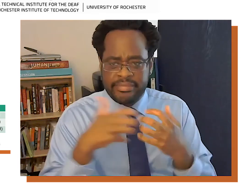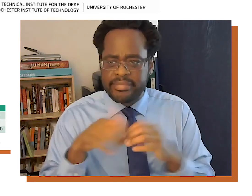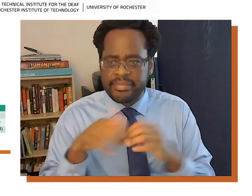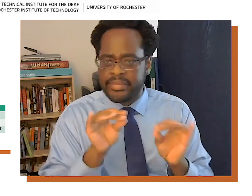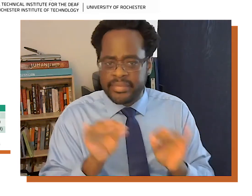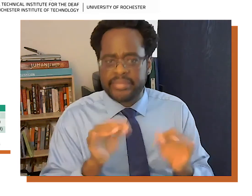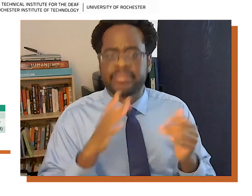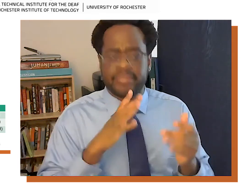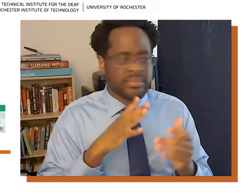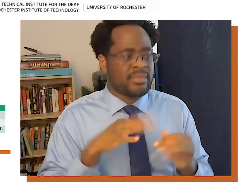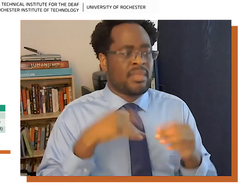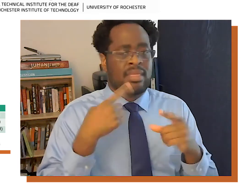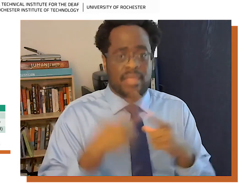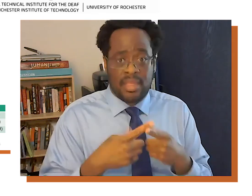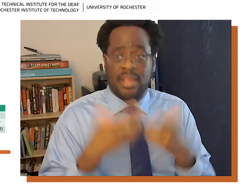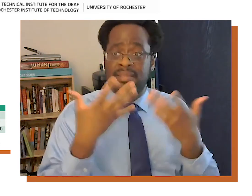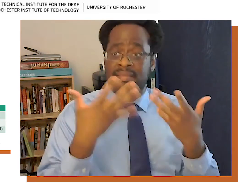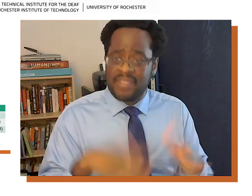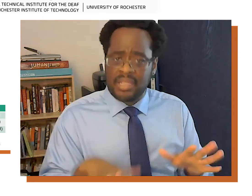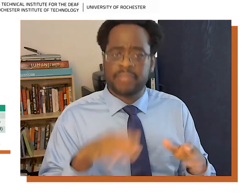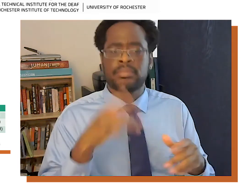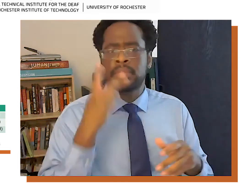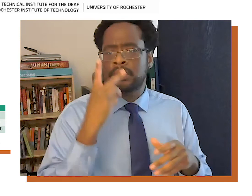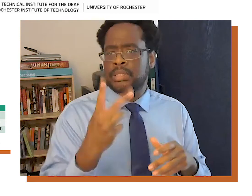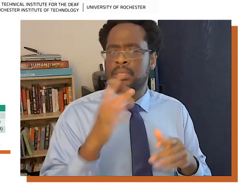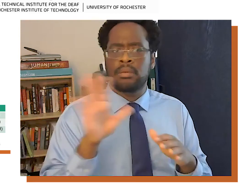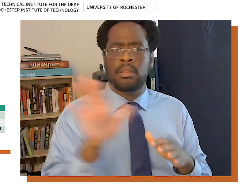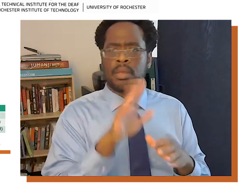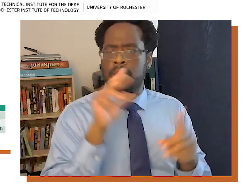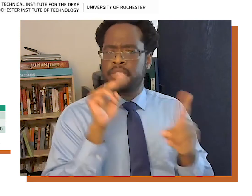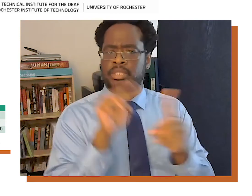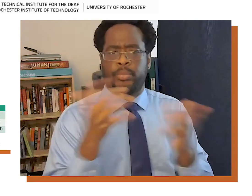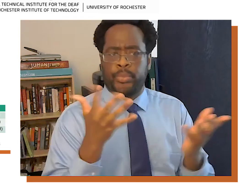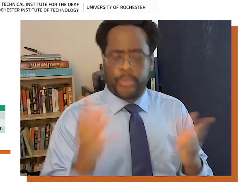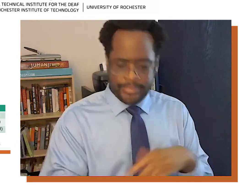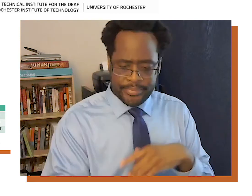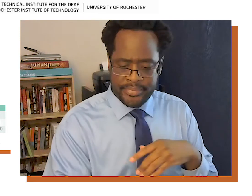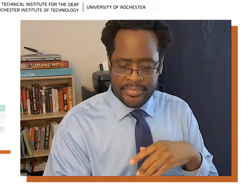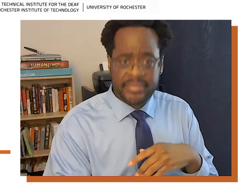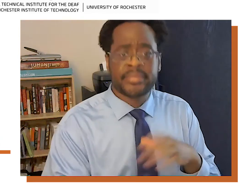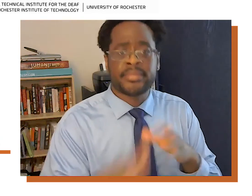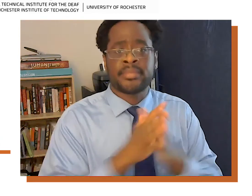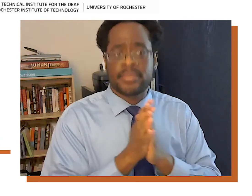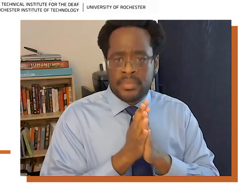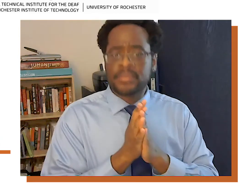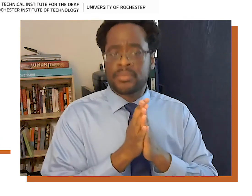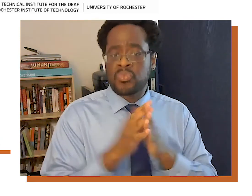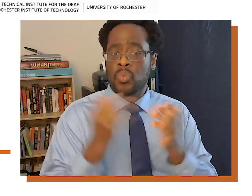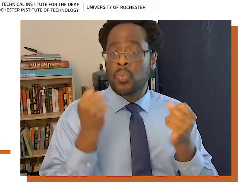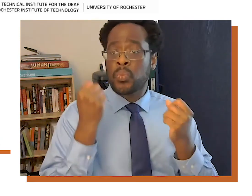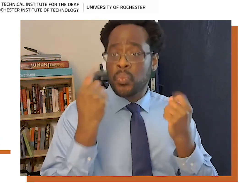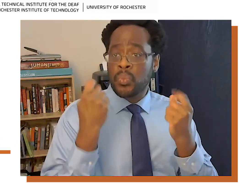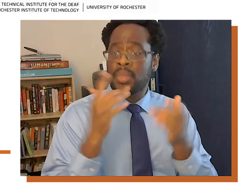and have native and non-native and split that up, but also, we wanted to get their perceptions,